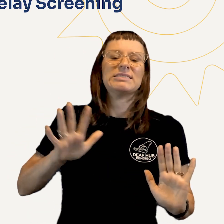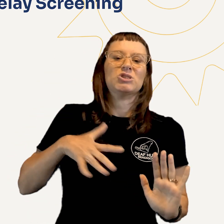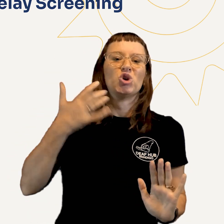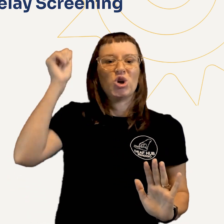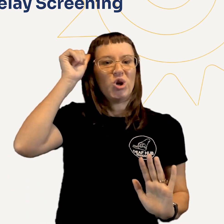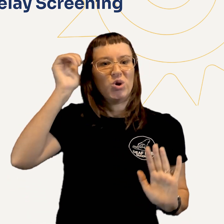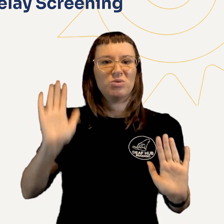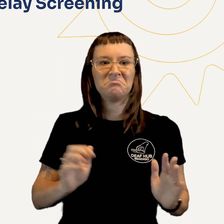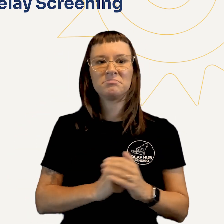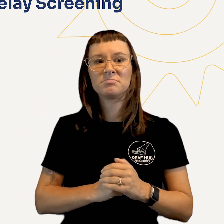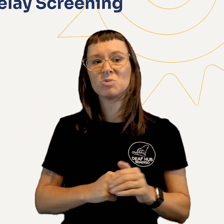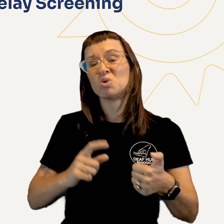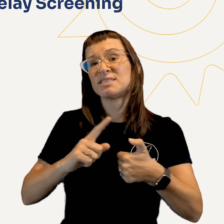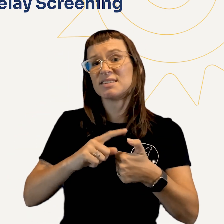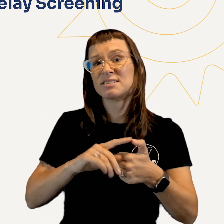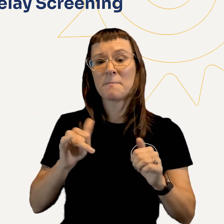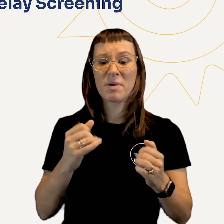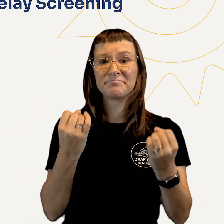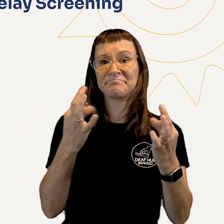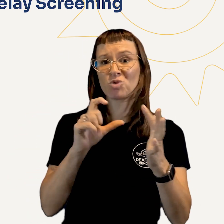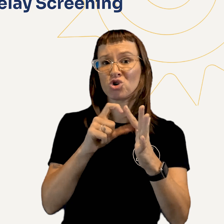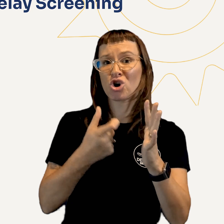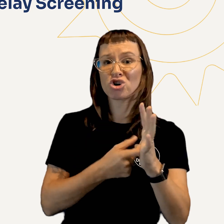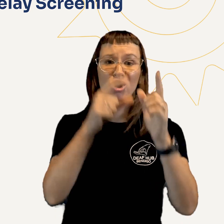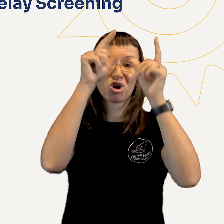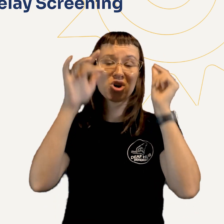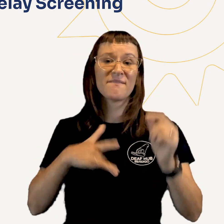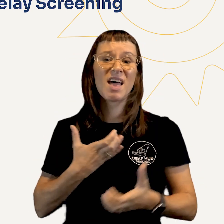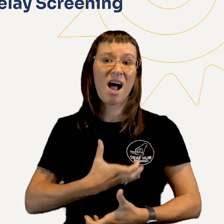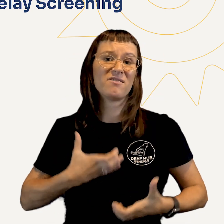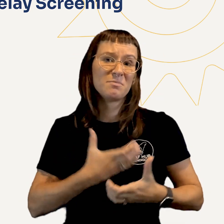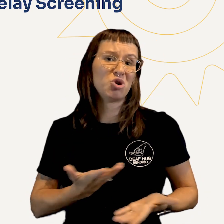feel comfortable with. Having a doctor or nurse you feel comfortable with is really important.